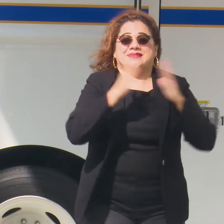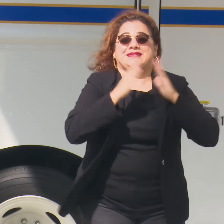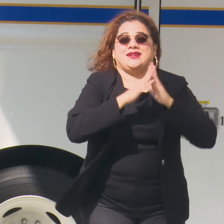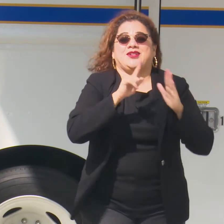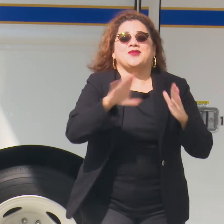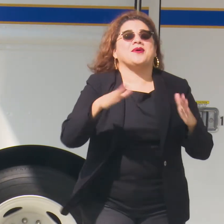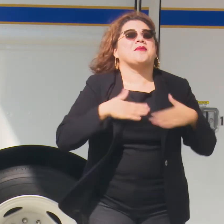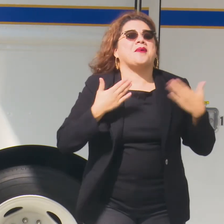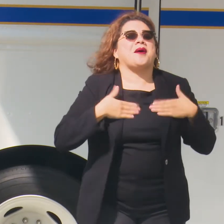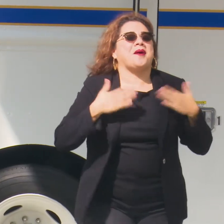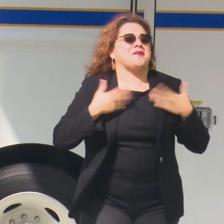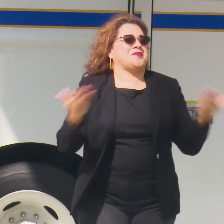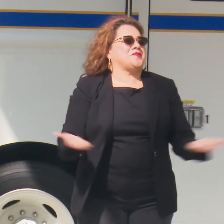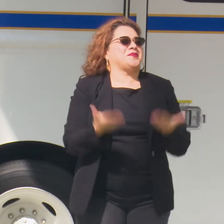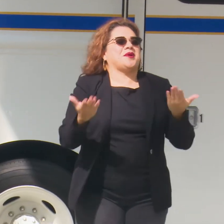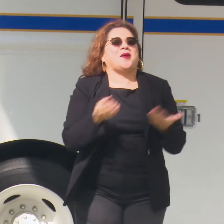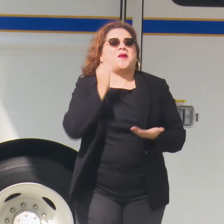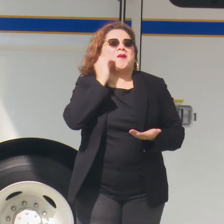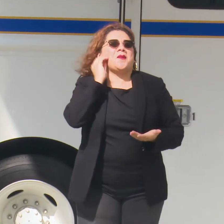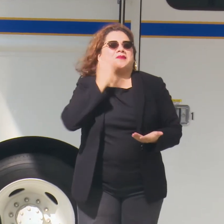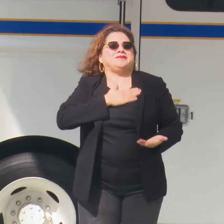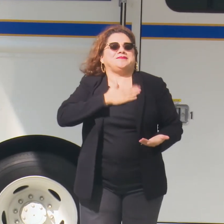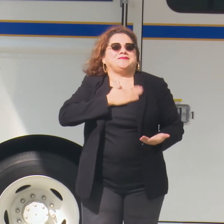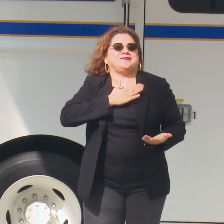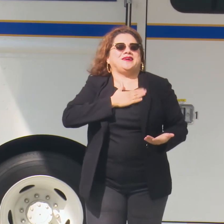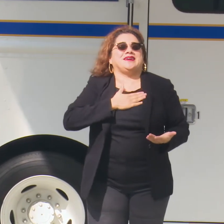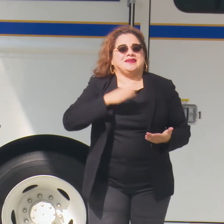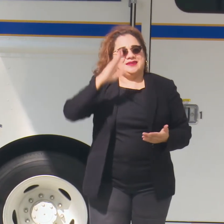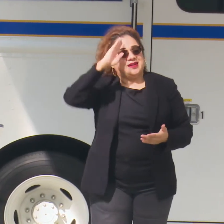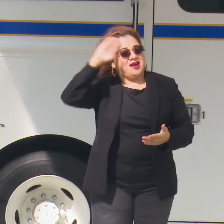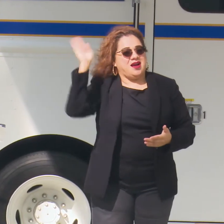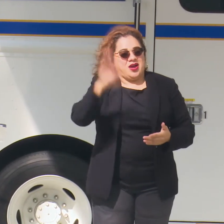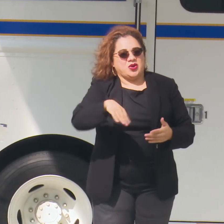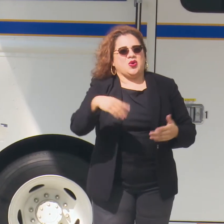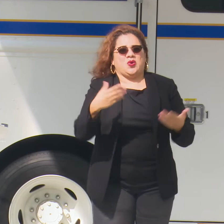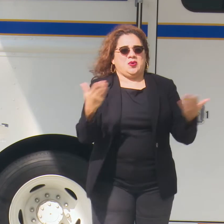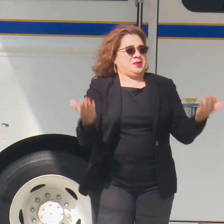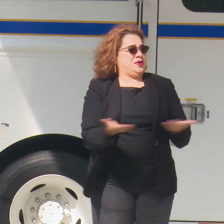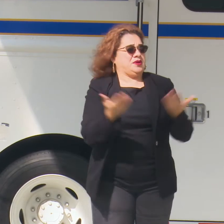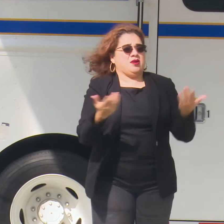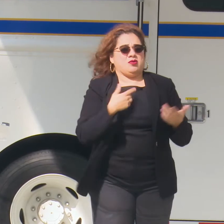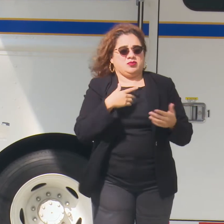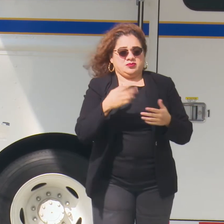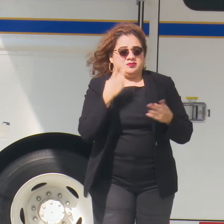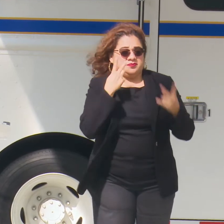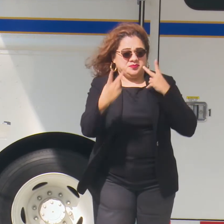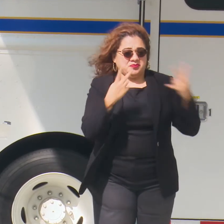and especially good to be home given these circumstances knowing that we're being proactive about the COVID-19 crisis.